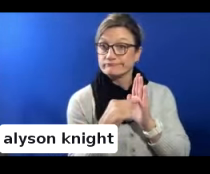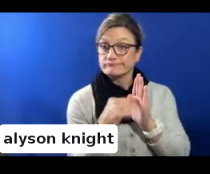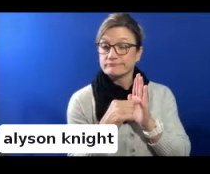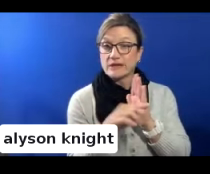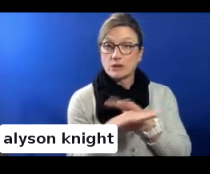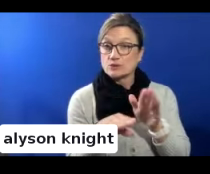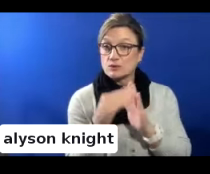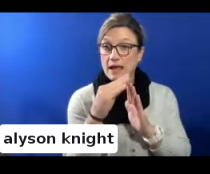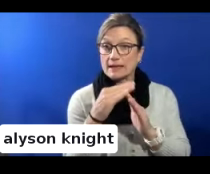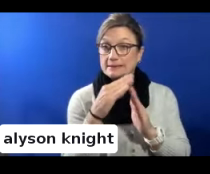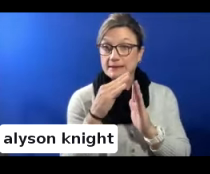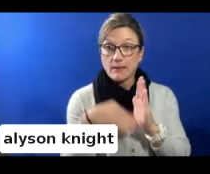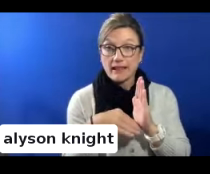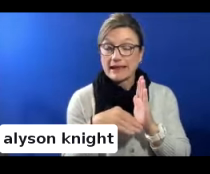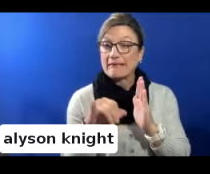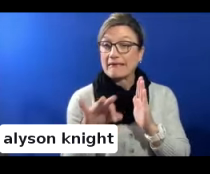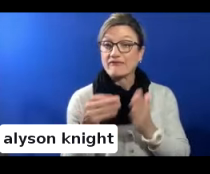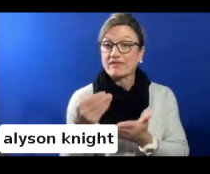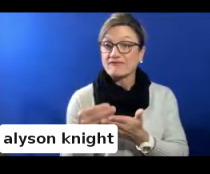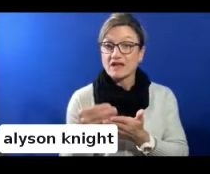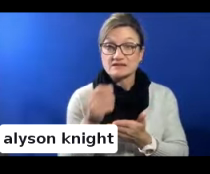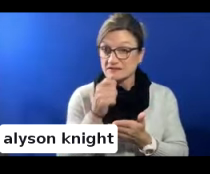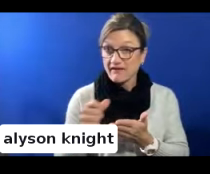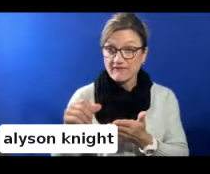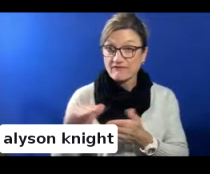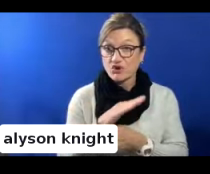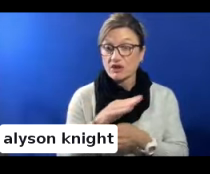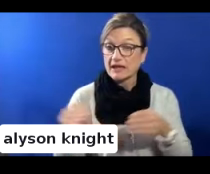complete this report if the funds have not been fully expensed.